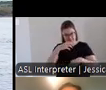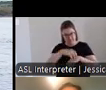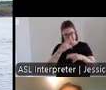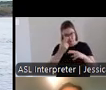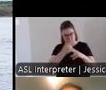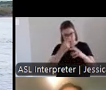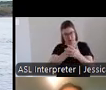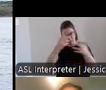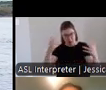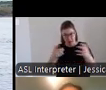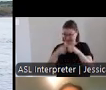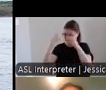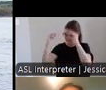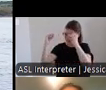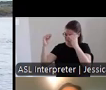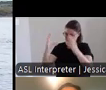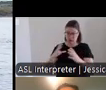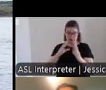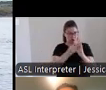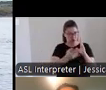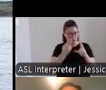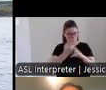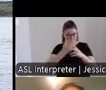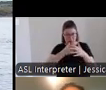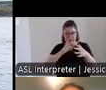by teachers, by students, for assignments, for projects,